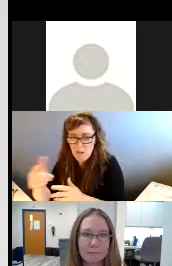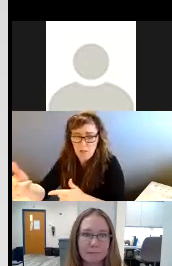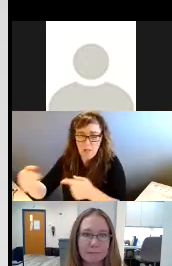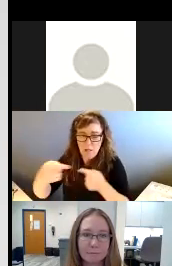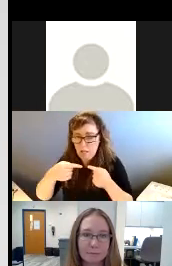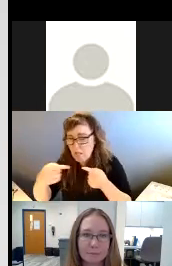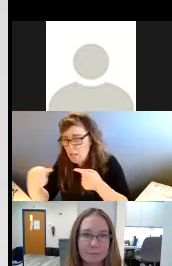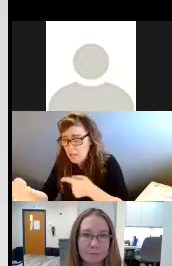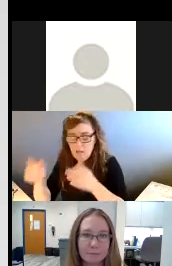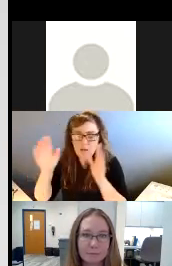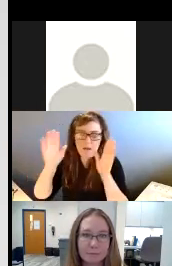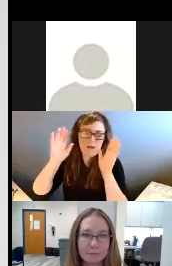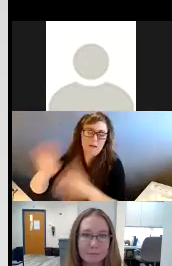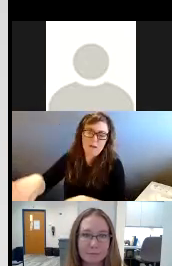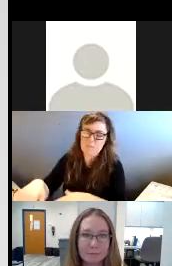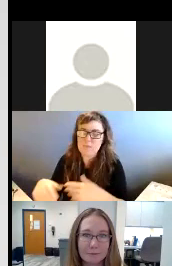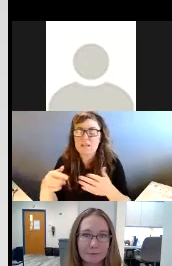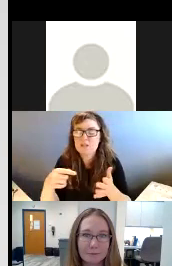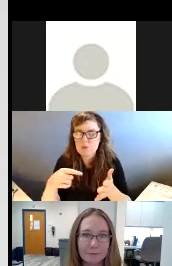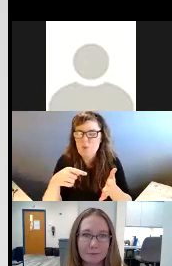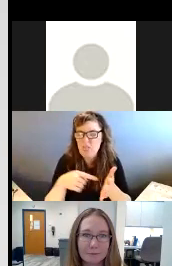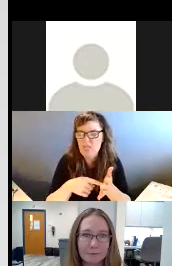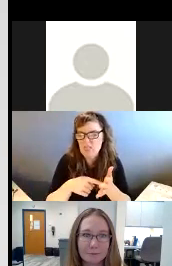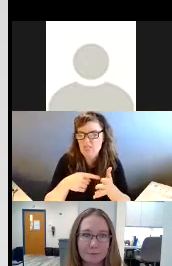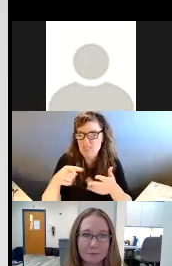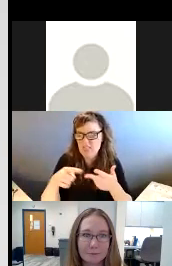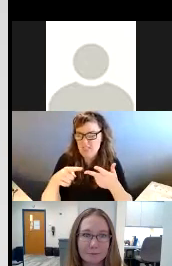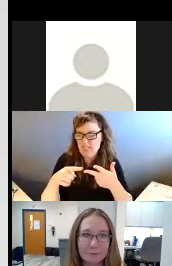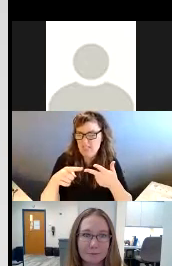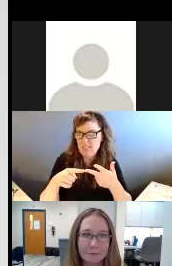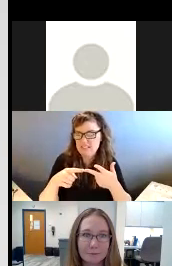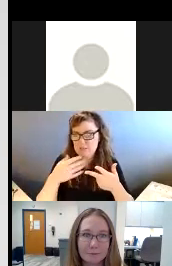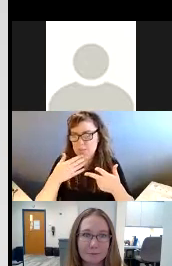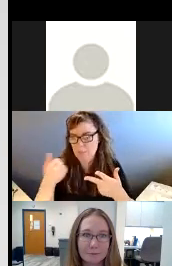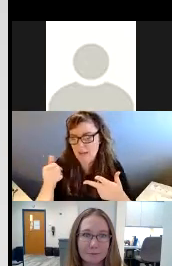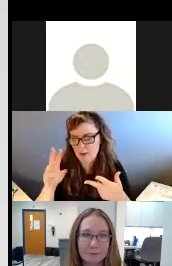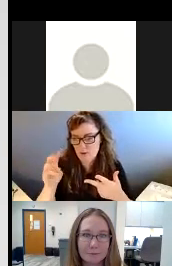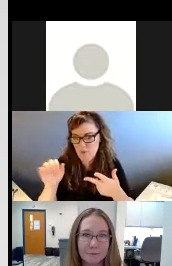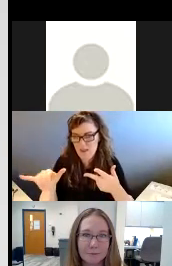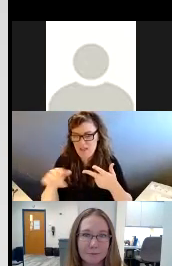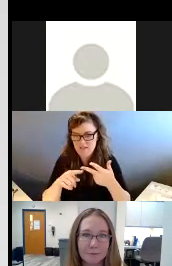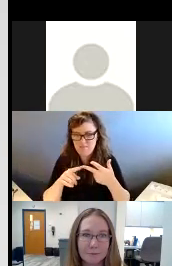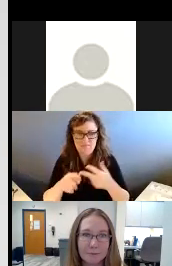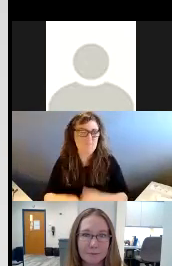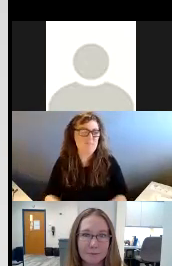WE DEVELOPED THIS WAY TO HELP ADDRESS THAT.